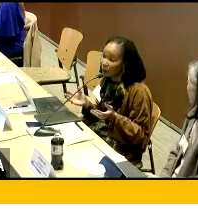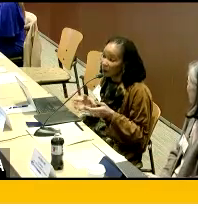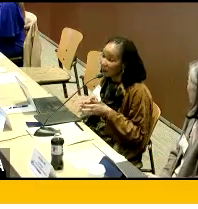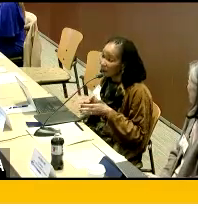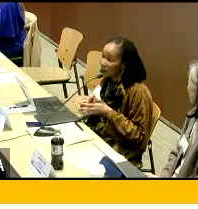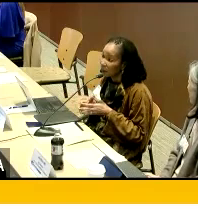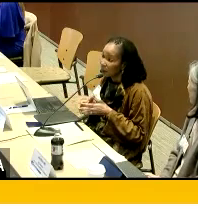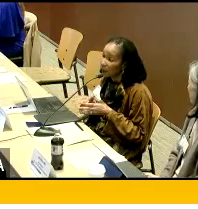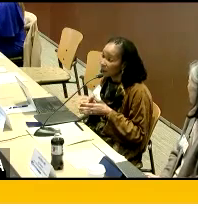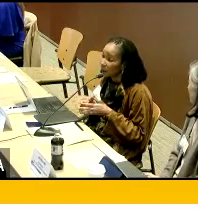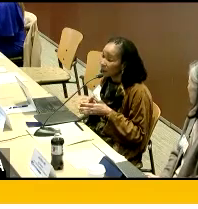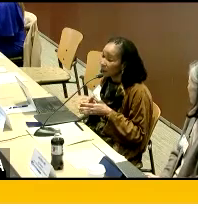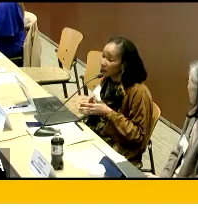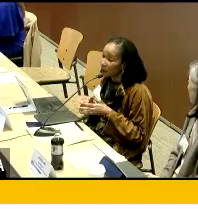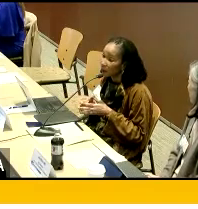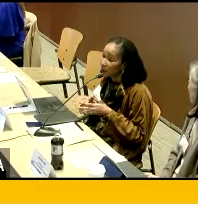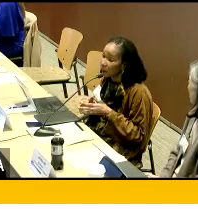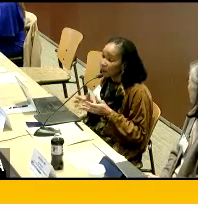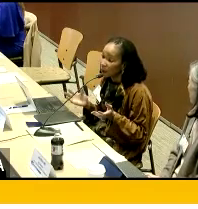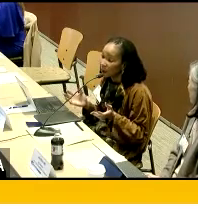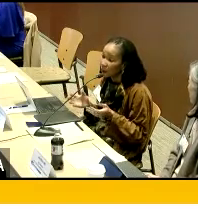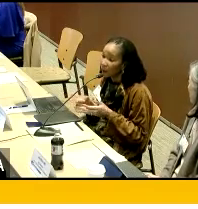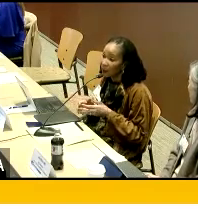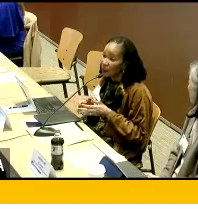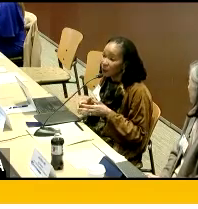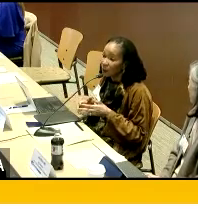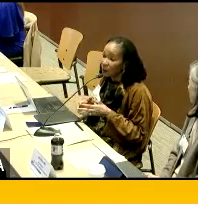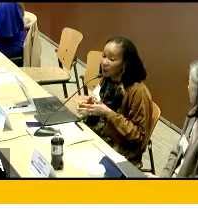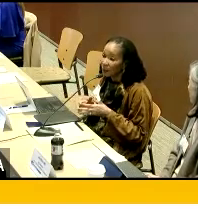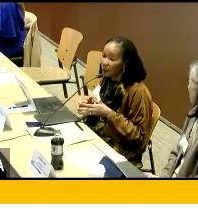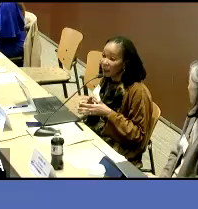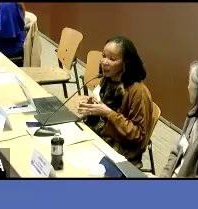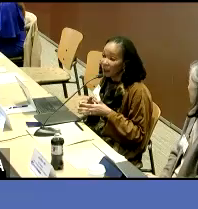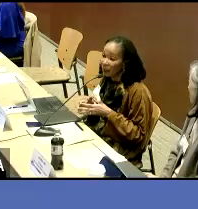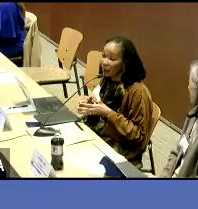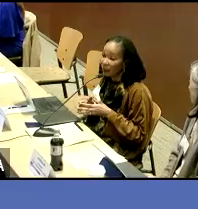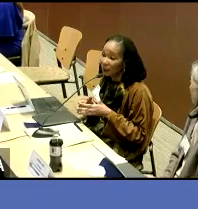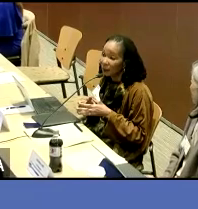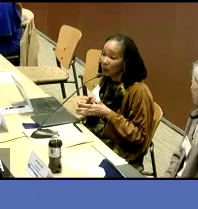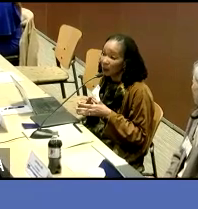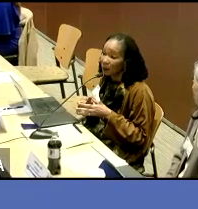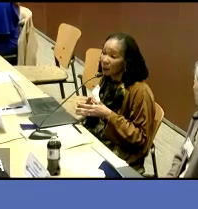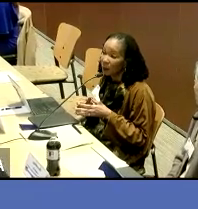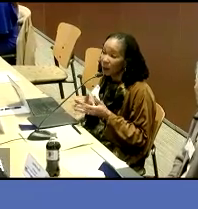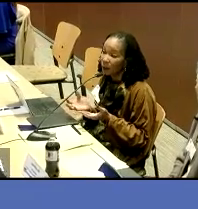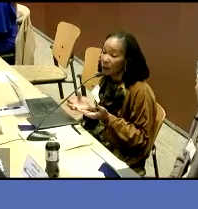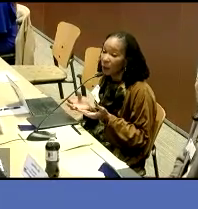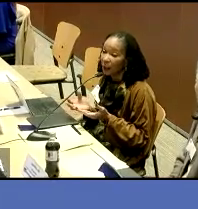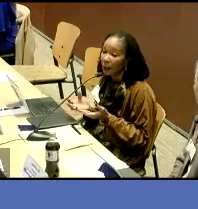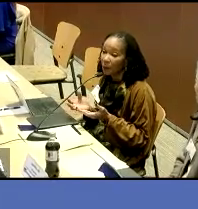CDC was my first professional home. I was here for 20 years, and it is part of what made me who I am.